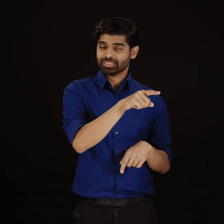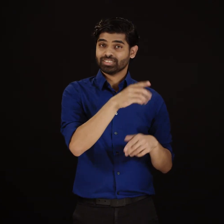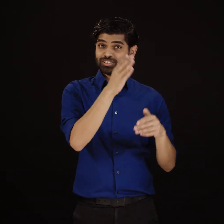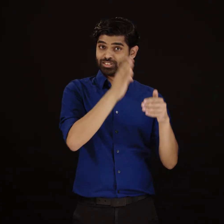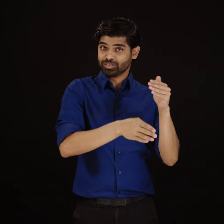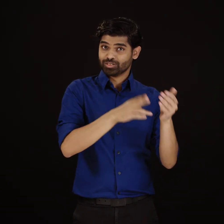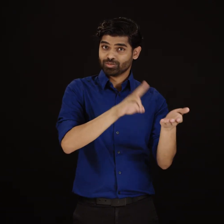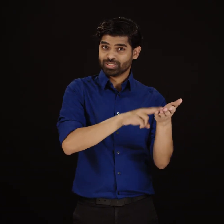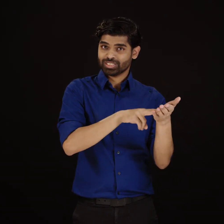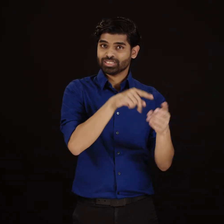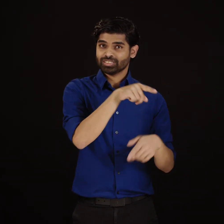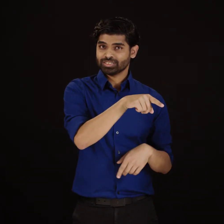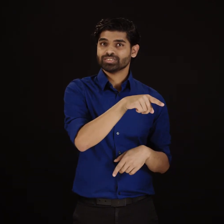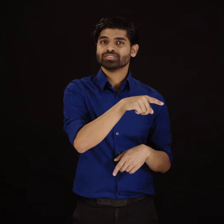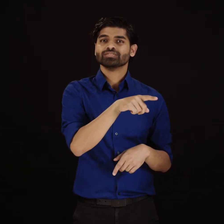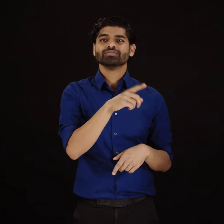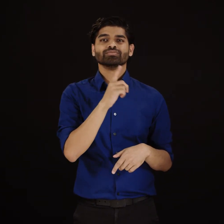the current month or billing cycle.